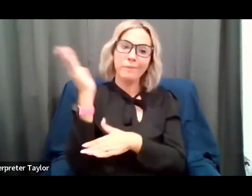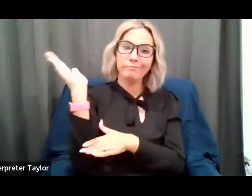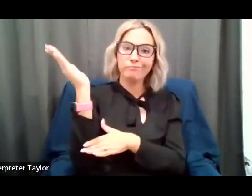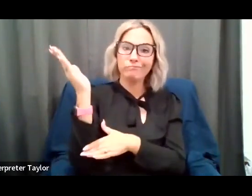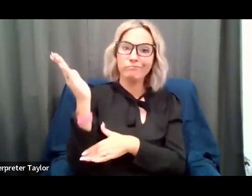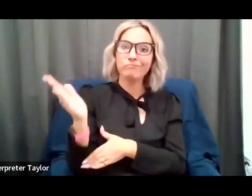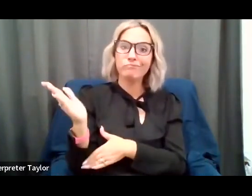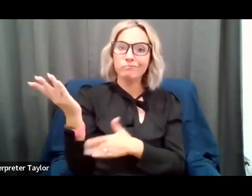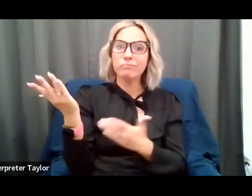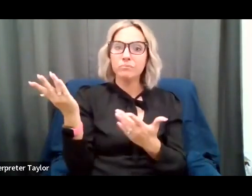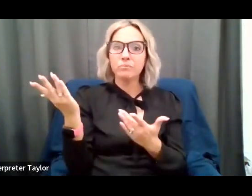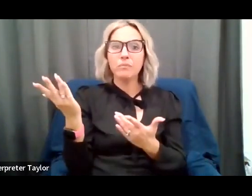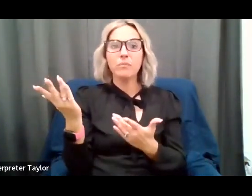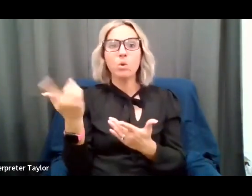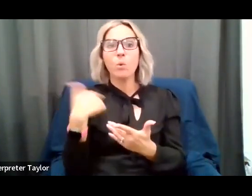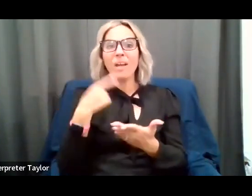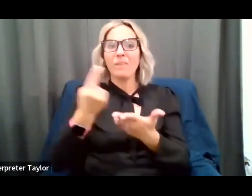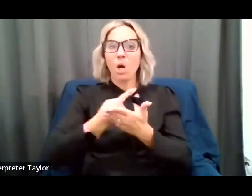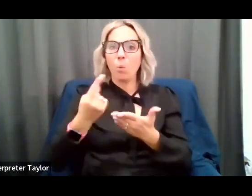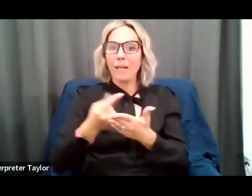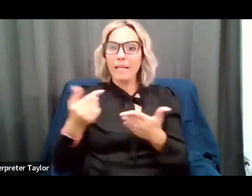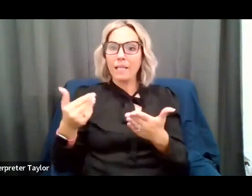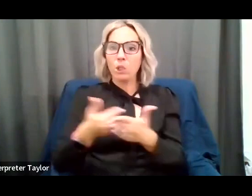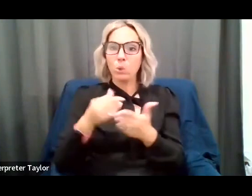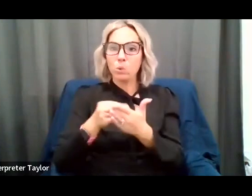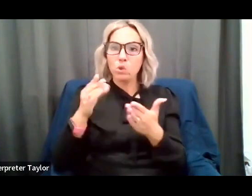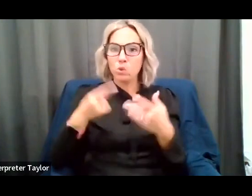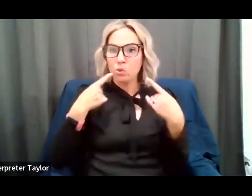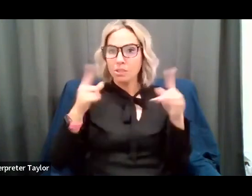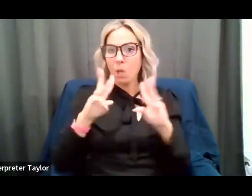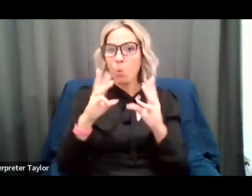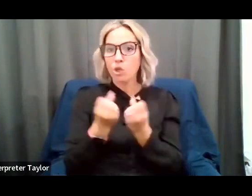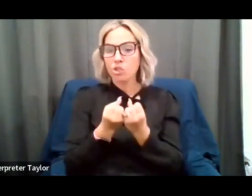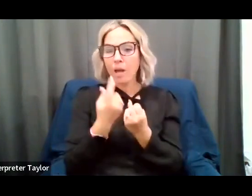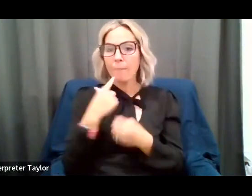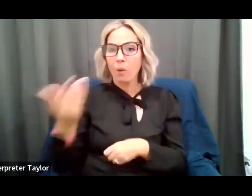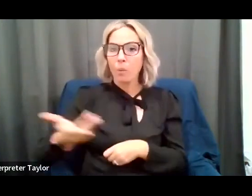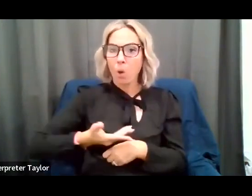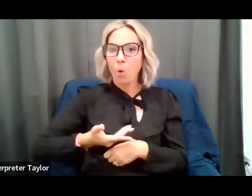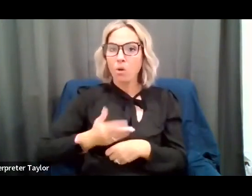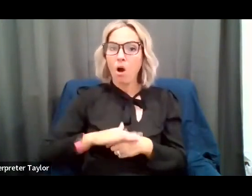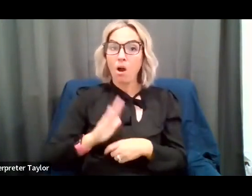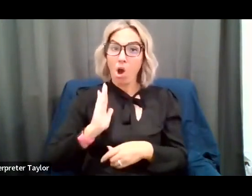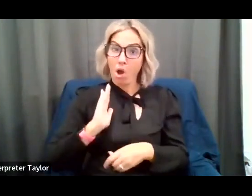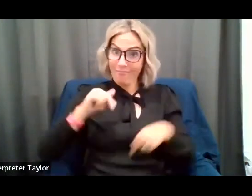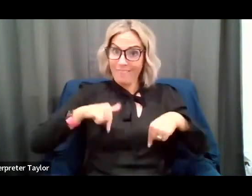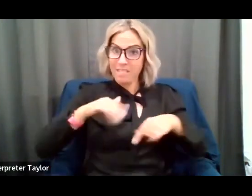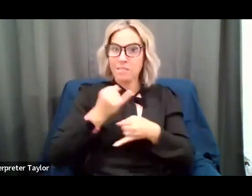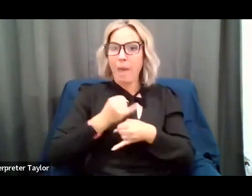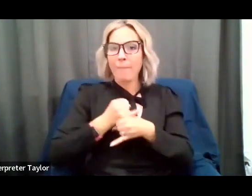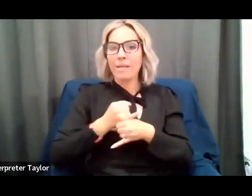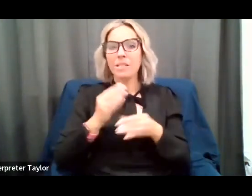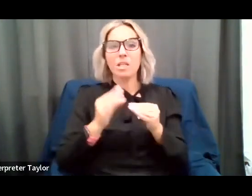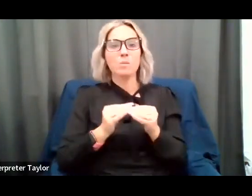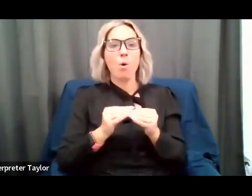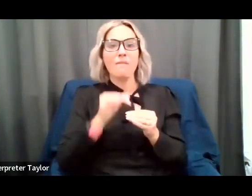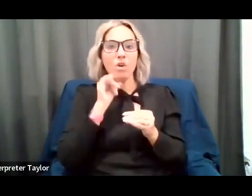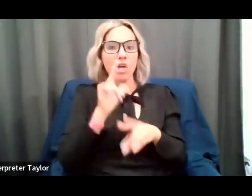We have a weekly New Student Success workshop that we hold on our campus, that's more for non-traditional students.